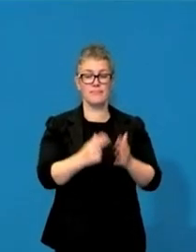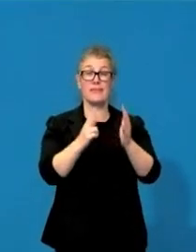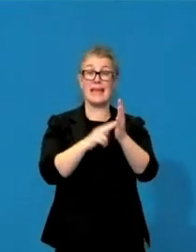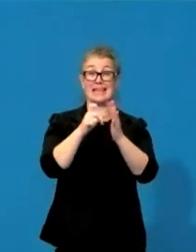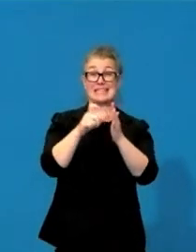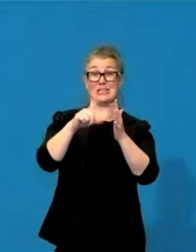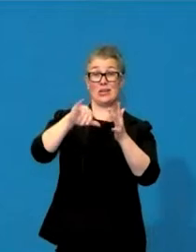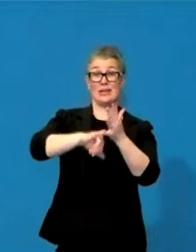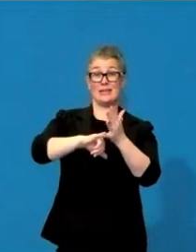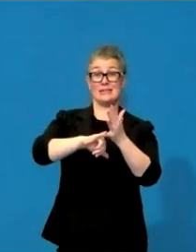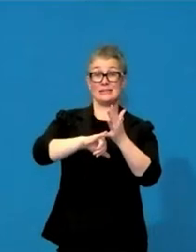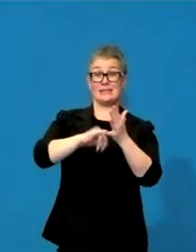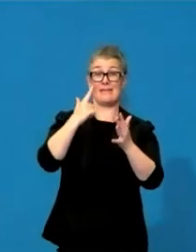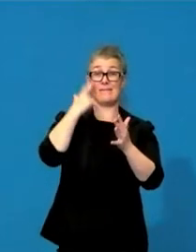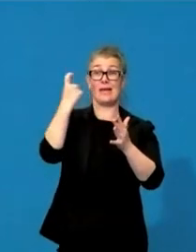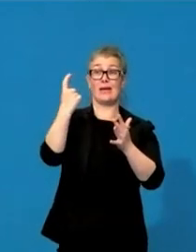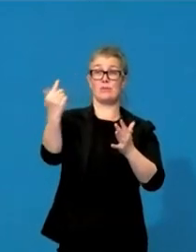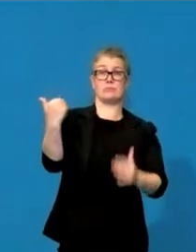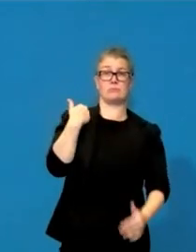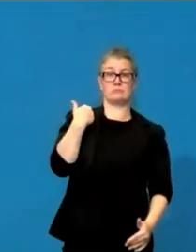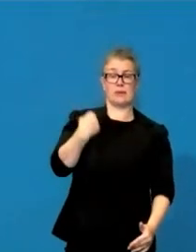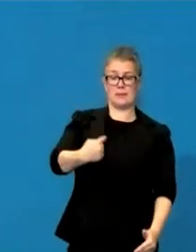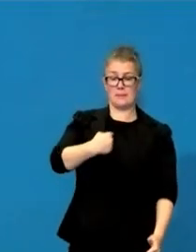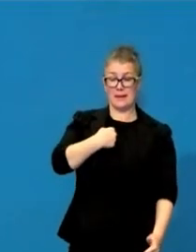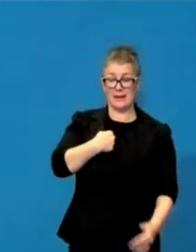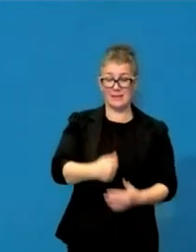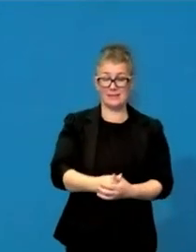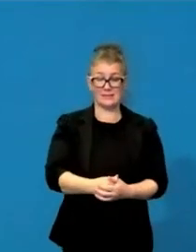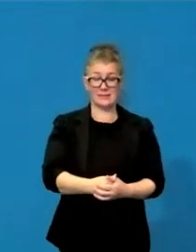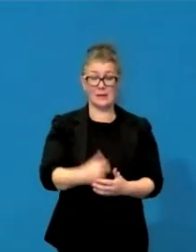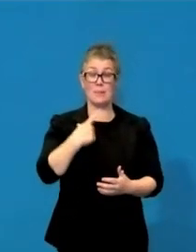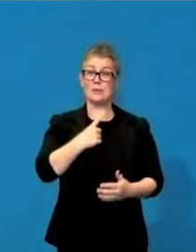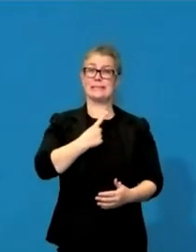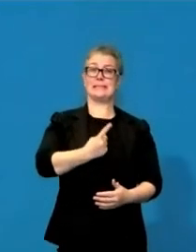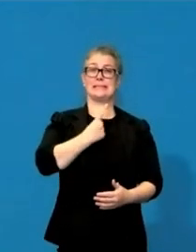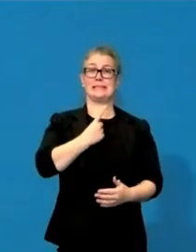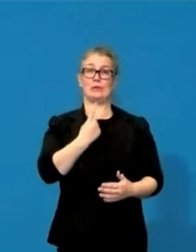because I was a single lad and didn't know where to go to look, you know, where to get